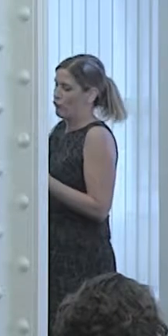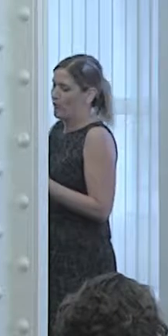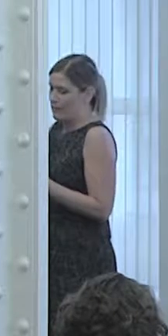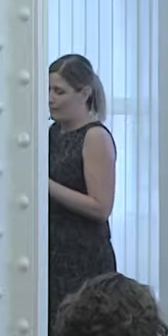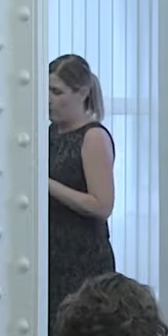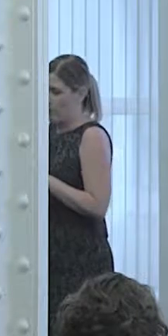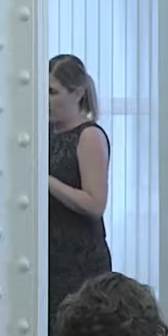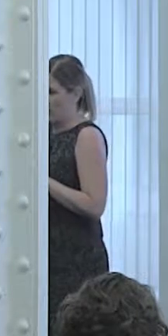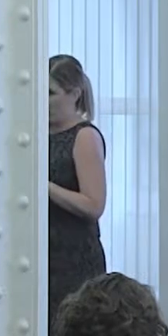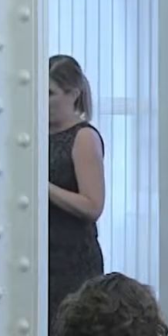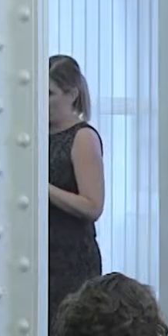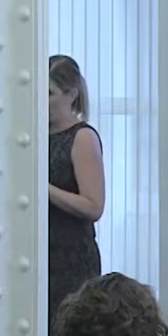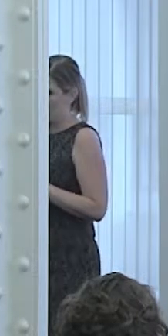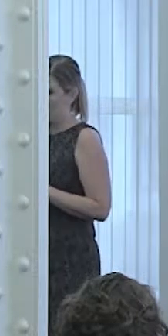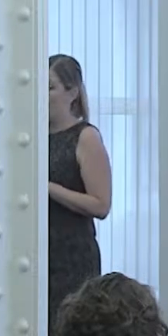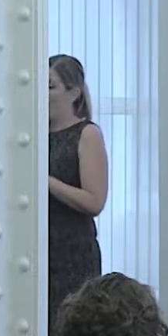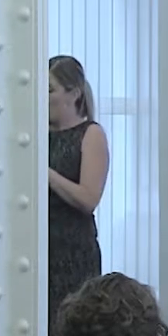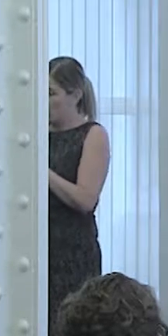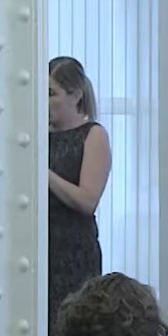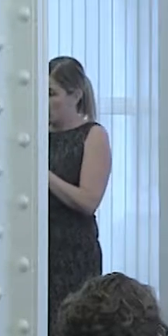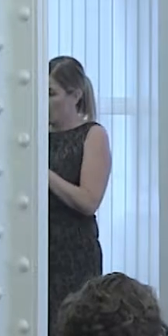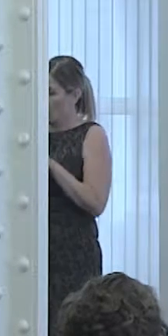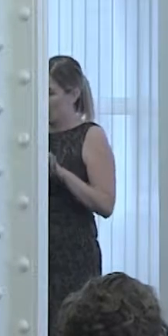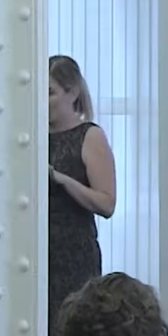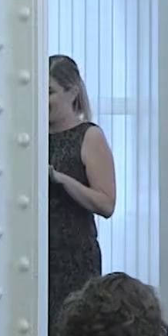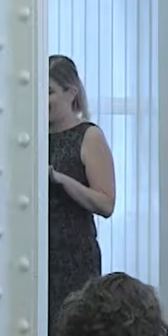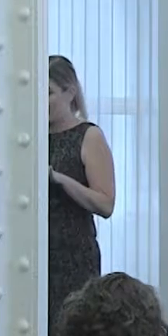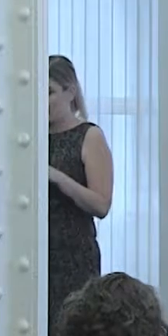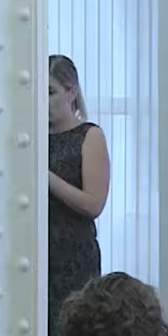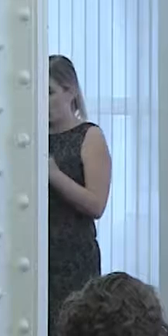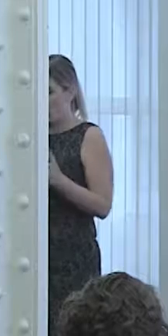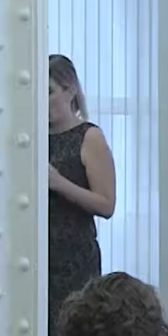And on top of that, let's say you wanna go to a dungeon,